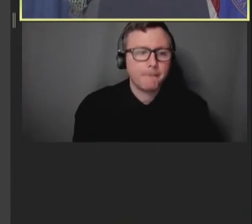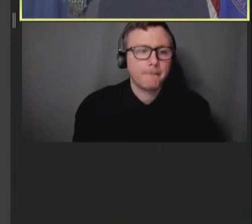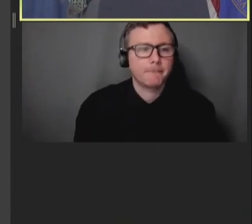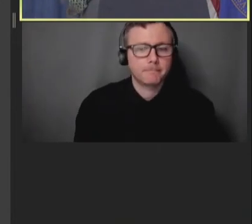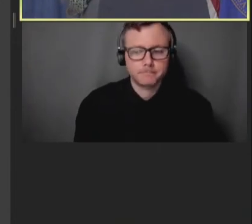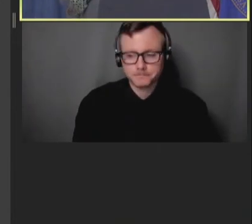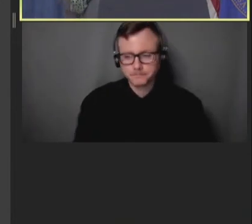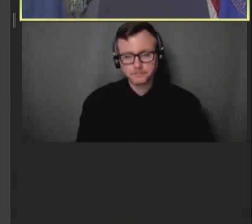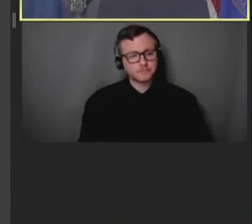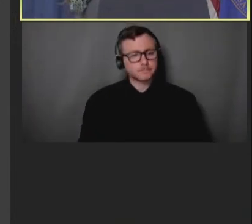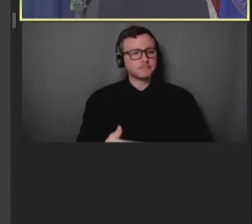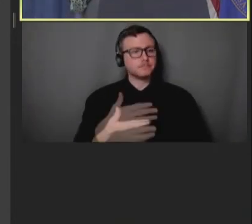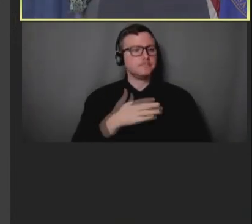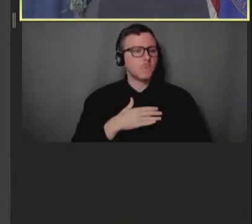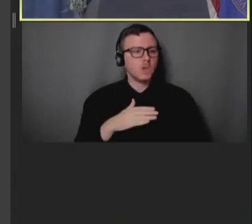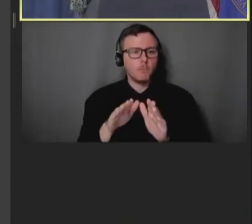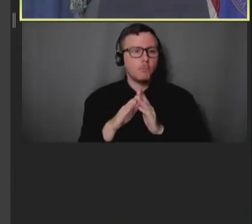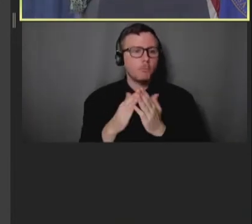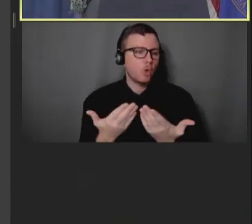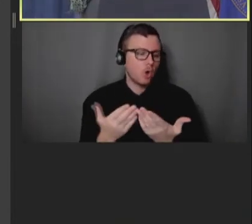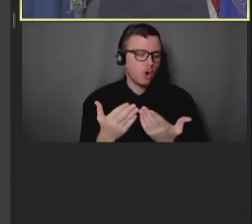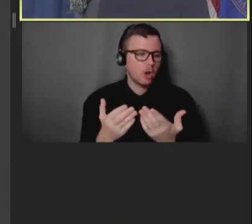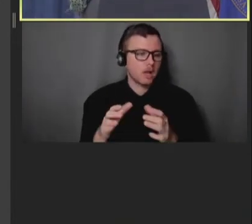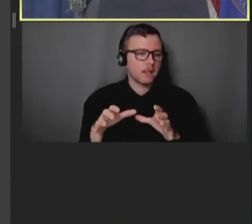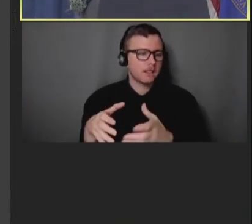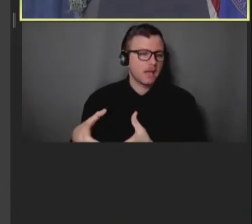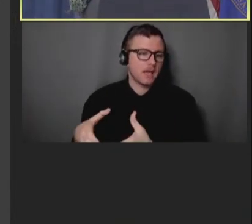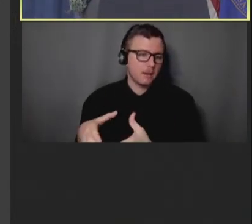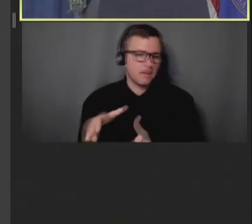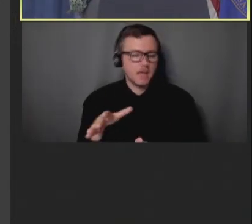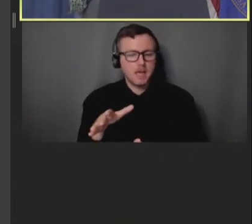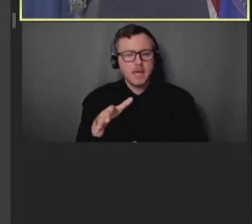These are my book club ladies, who we called the day after we got the phone call.